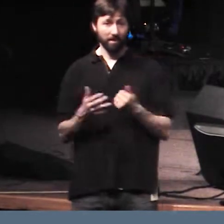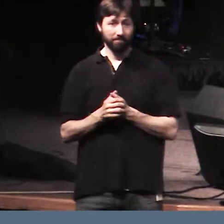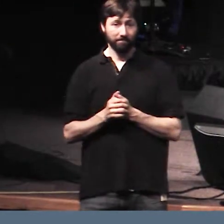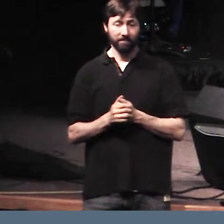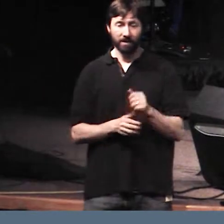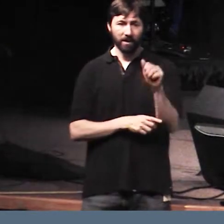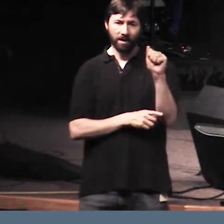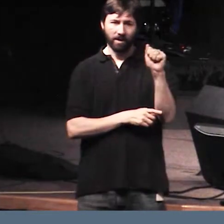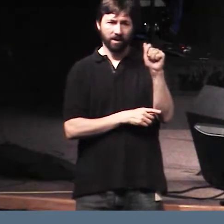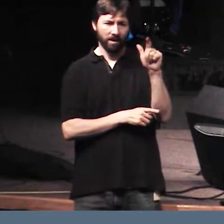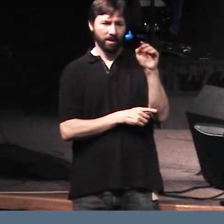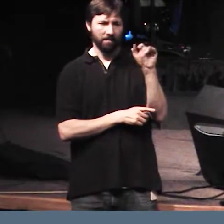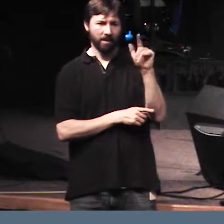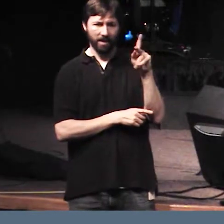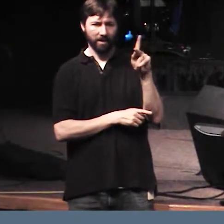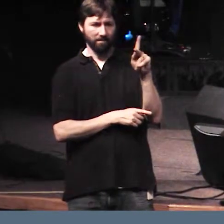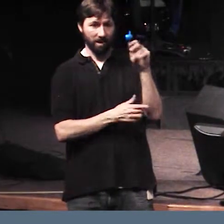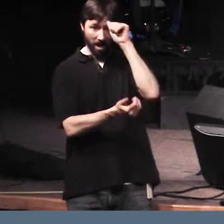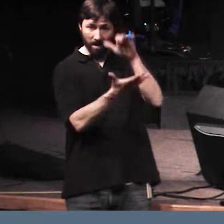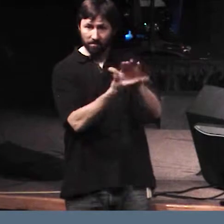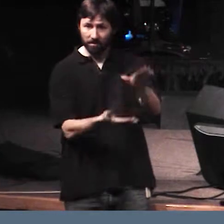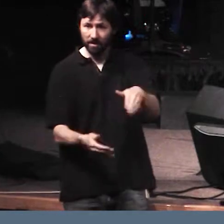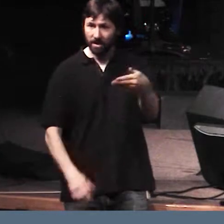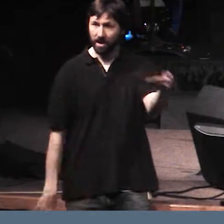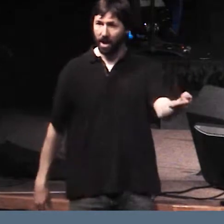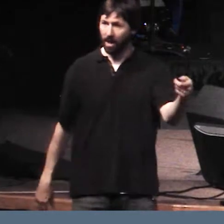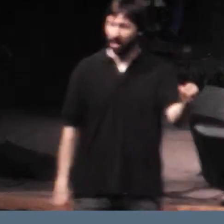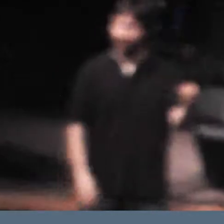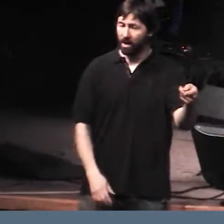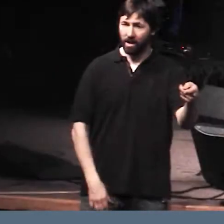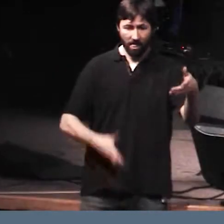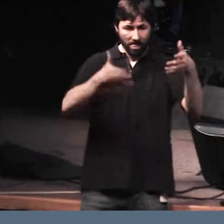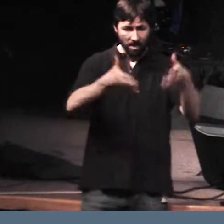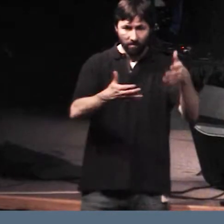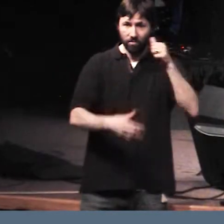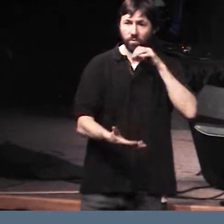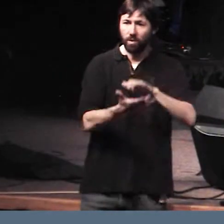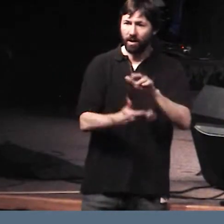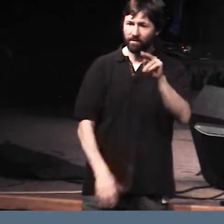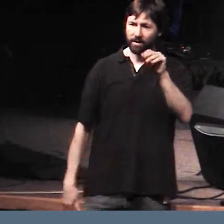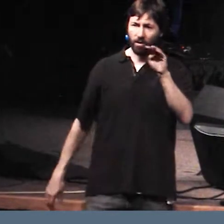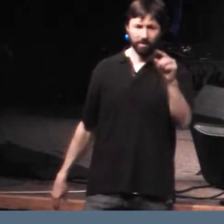Elimelech dies and he leaves Naomi as a widow